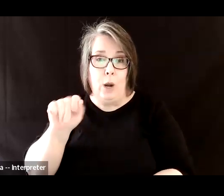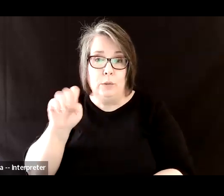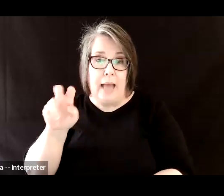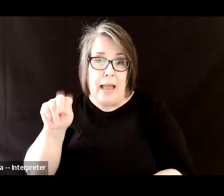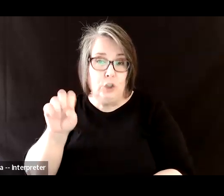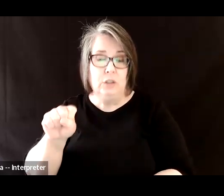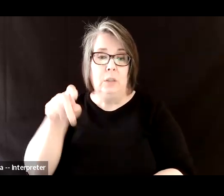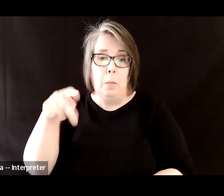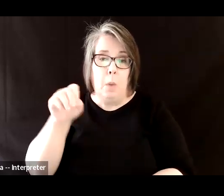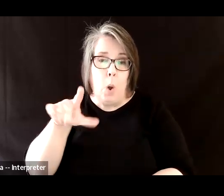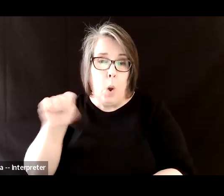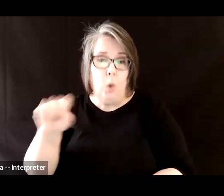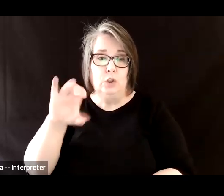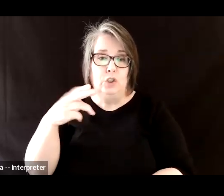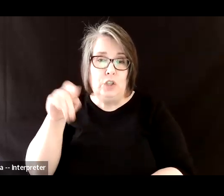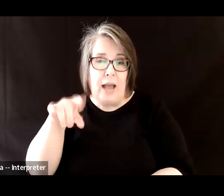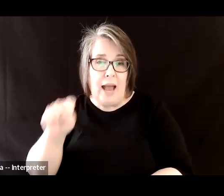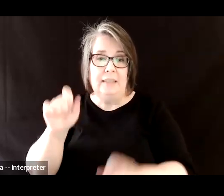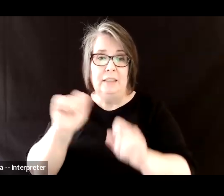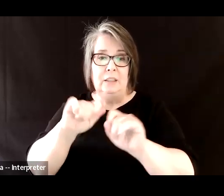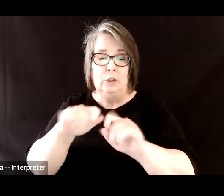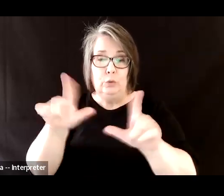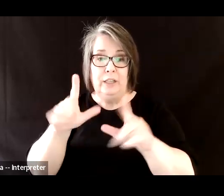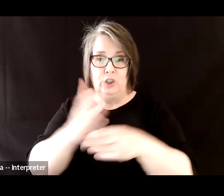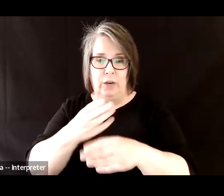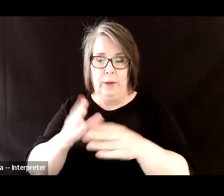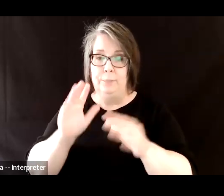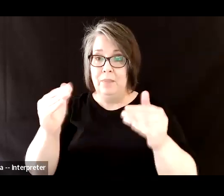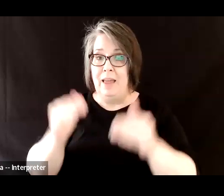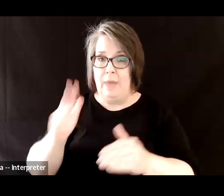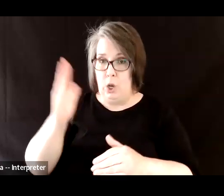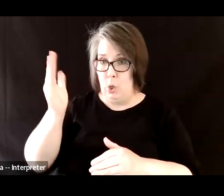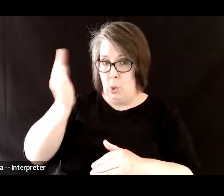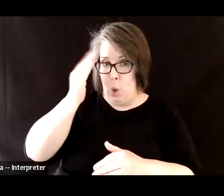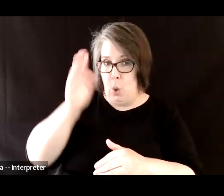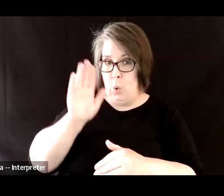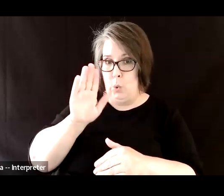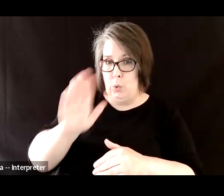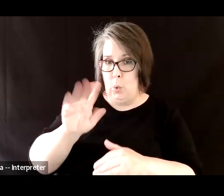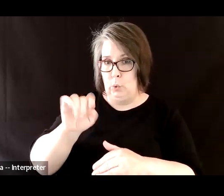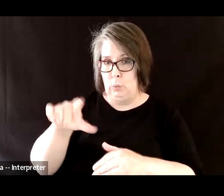screen sharing. And the know your tools. What tools, what platforms are you working with?